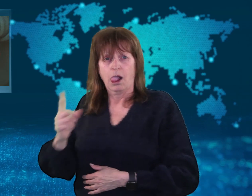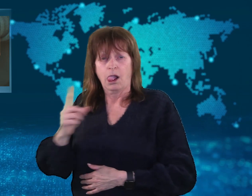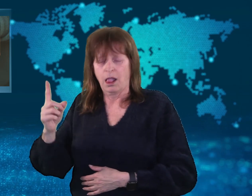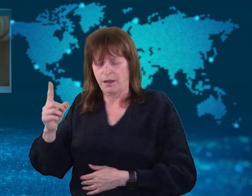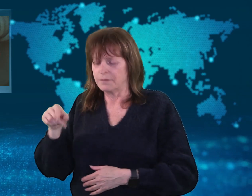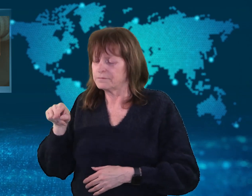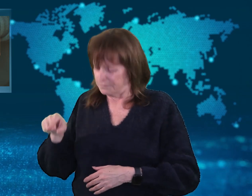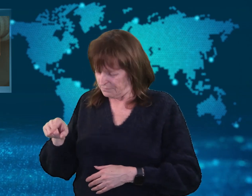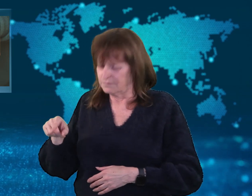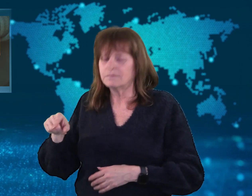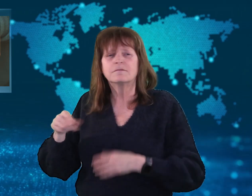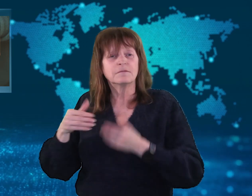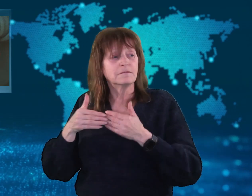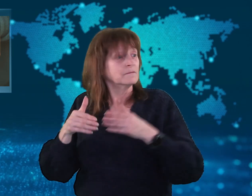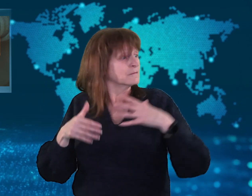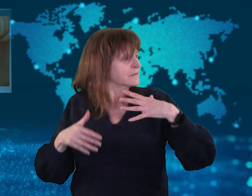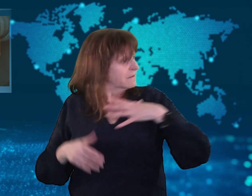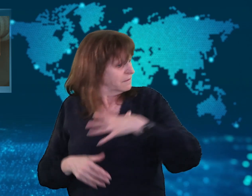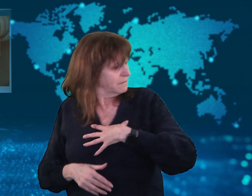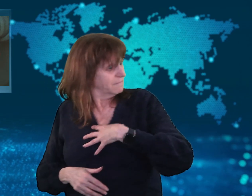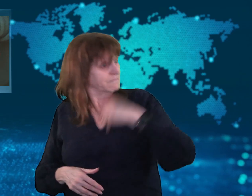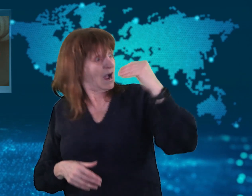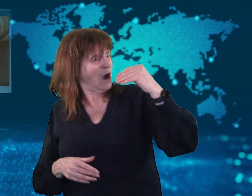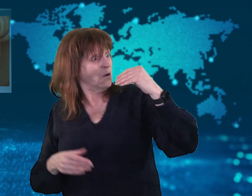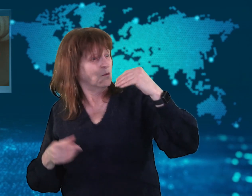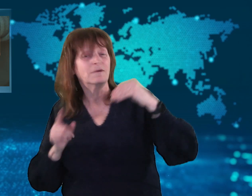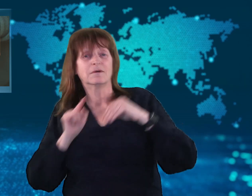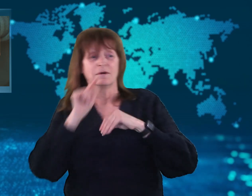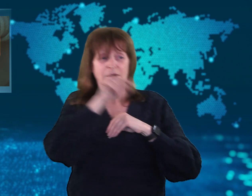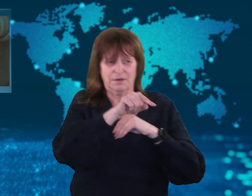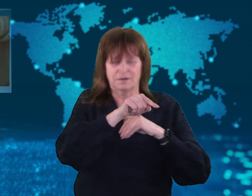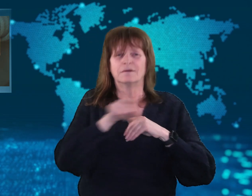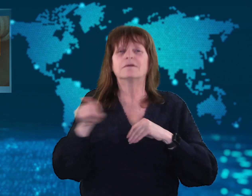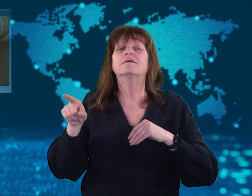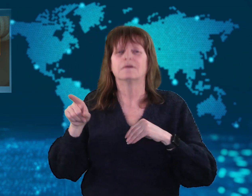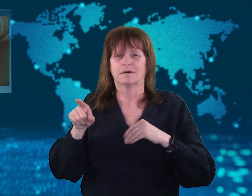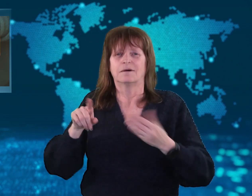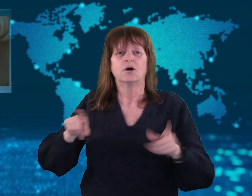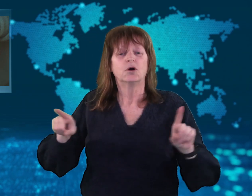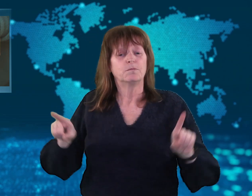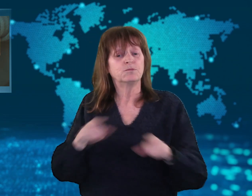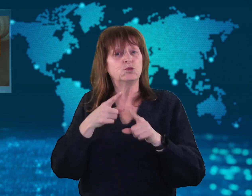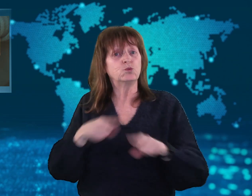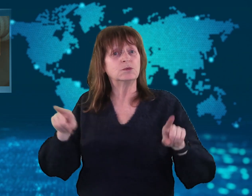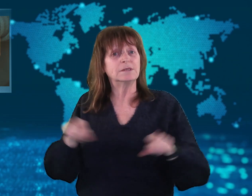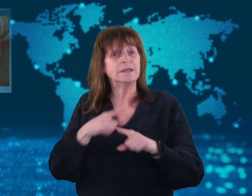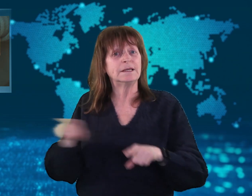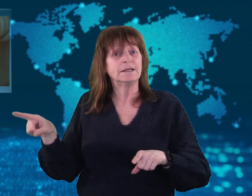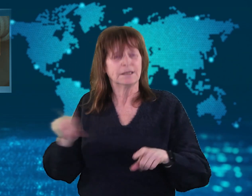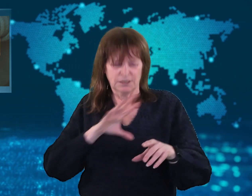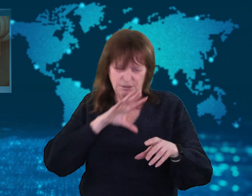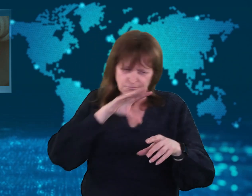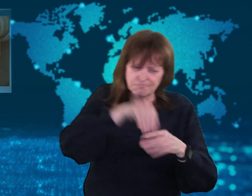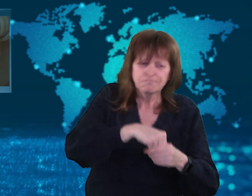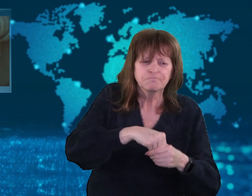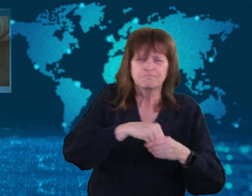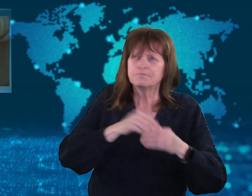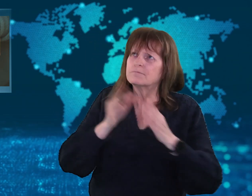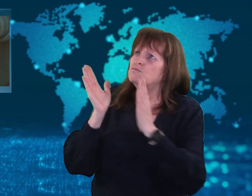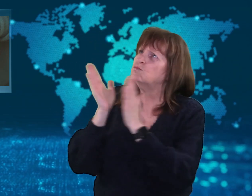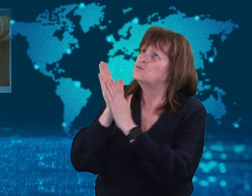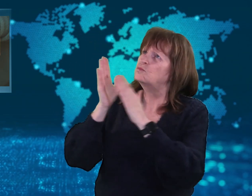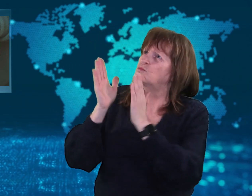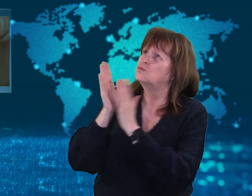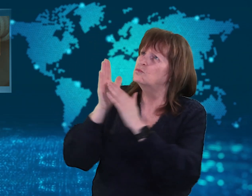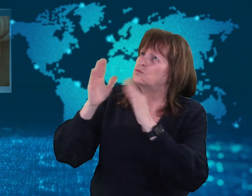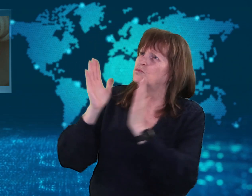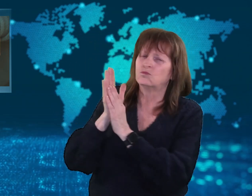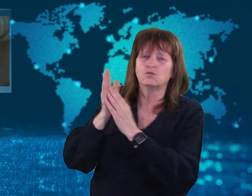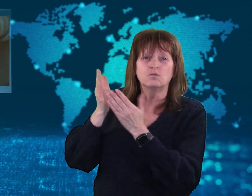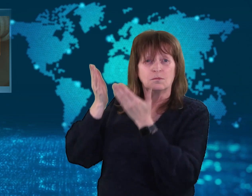He promised God, when lost, he would play music to praise Him